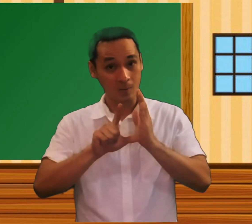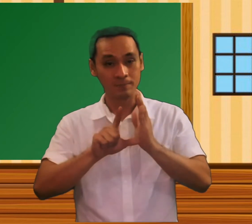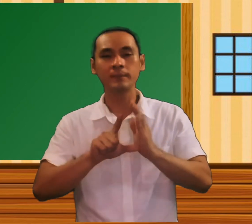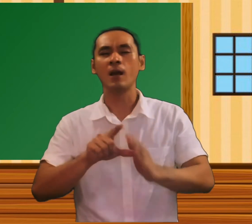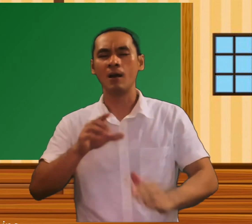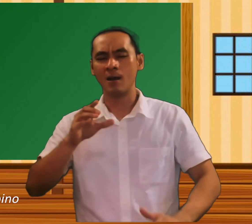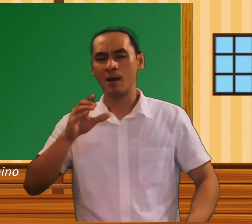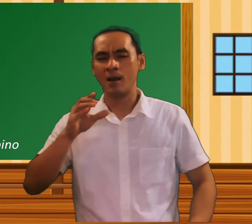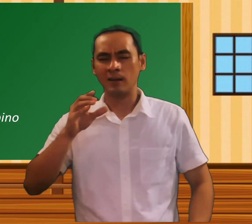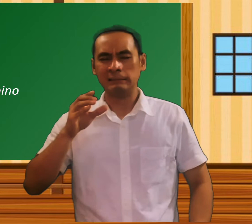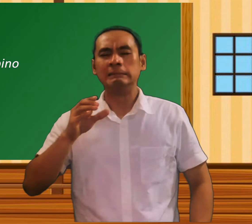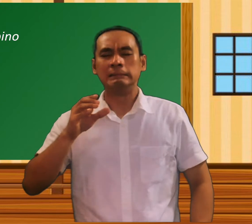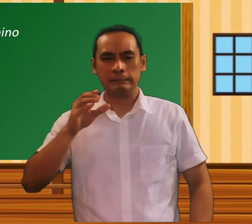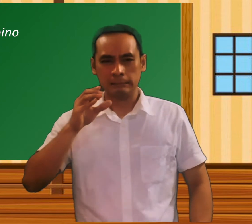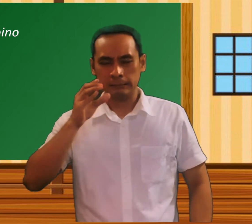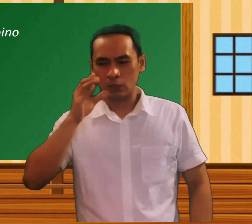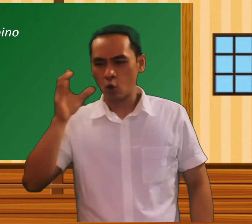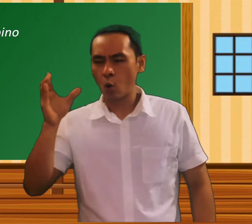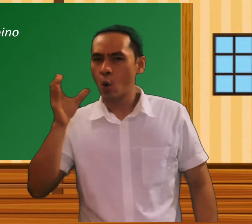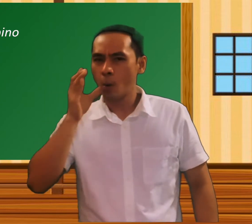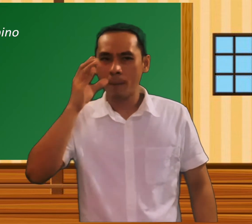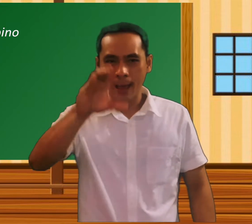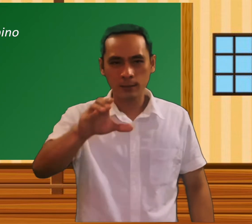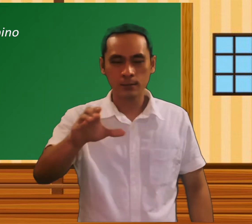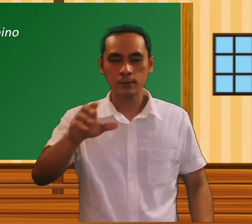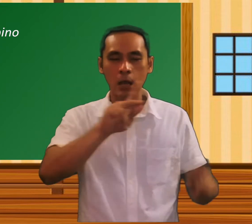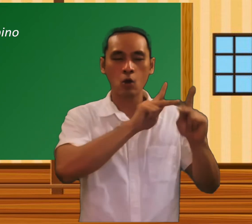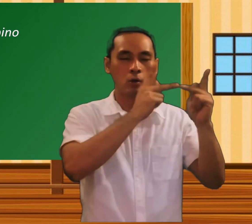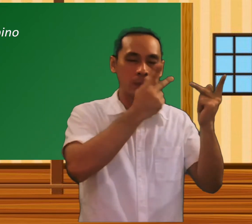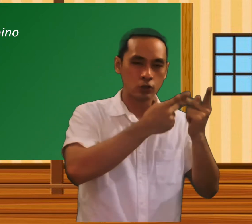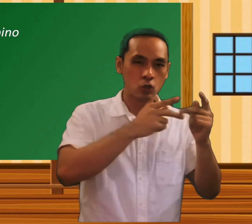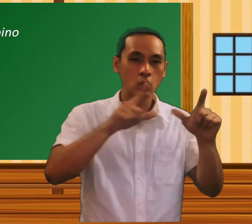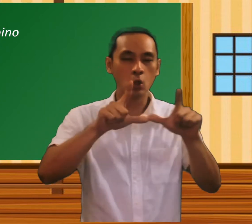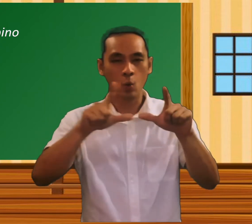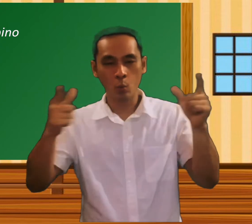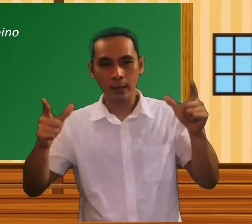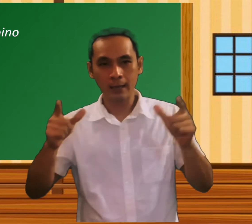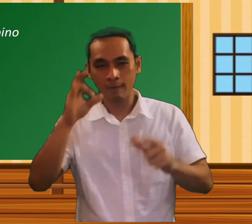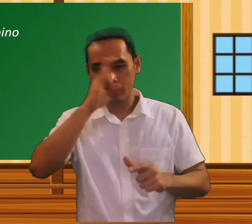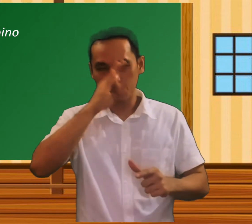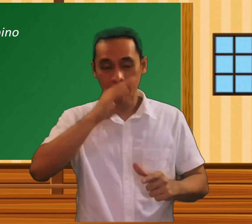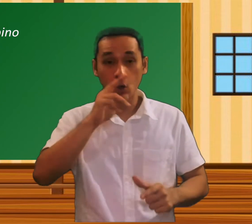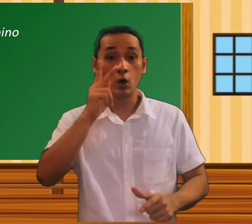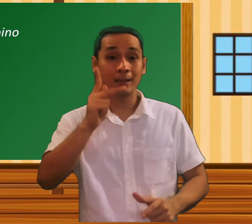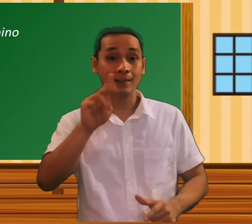the fsl law mandates the commission none nanguikang filipino or kwf